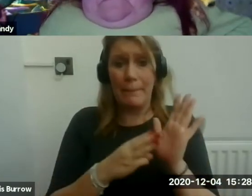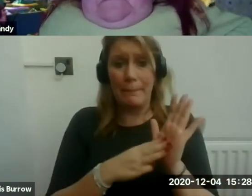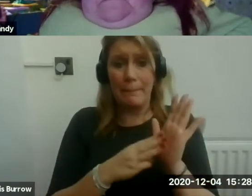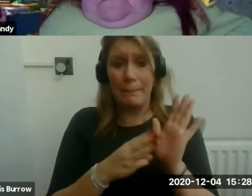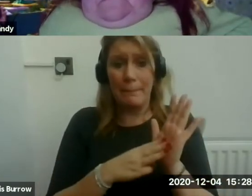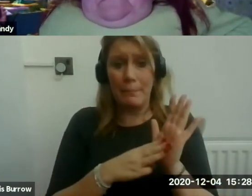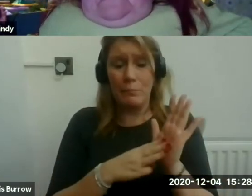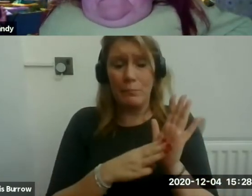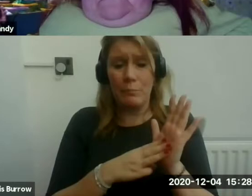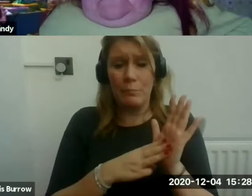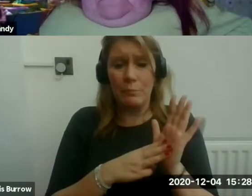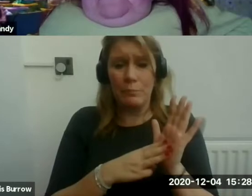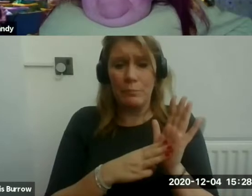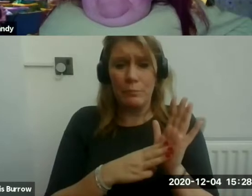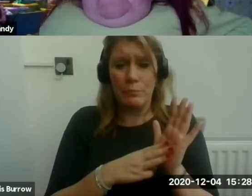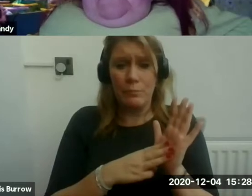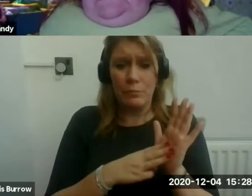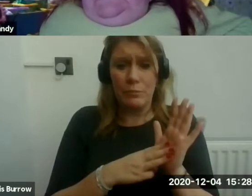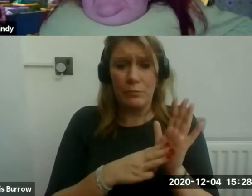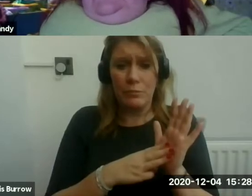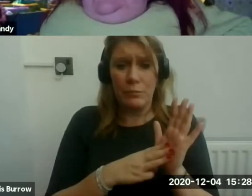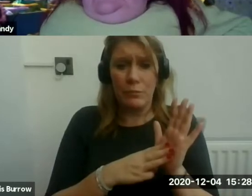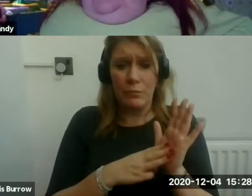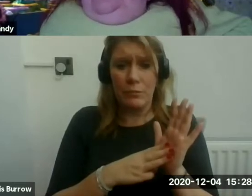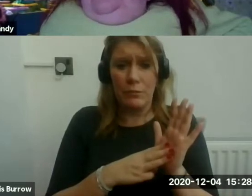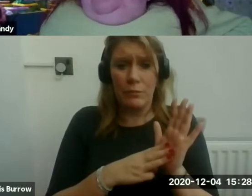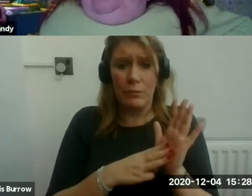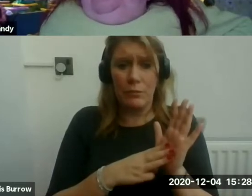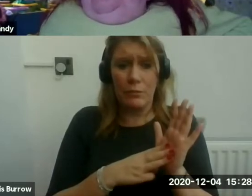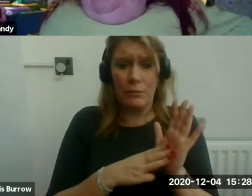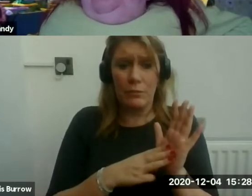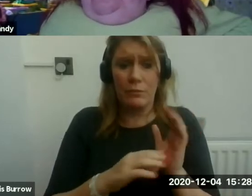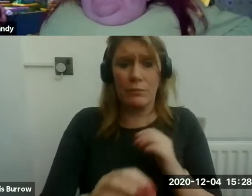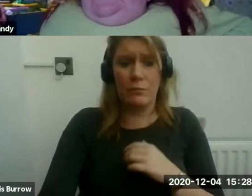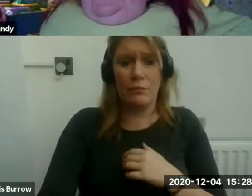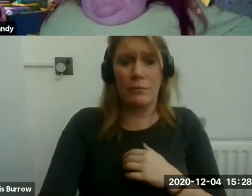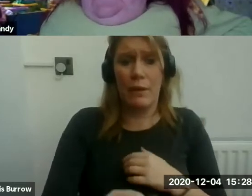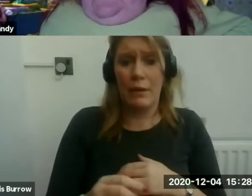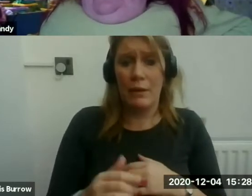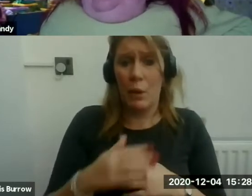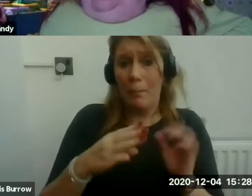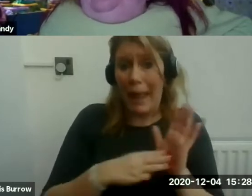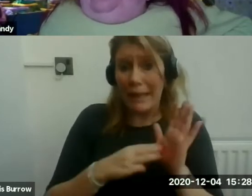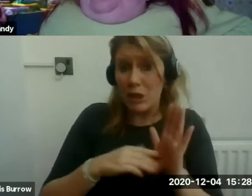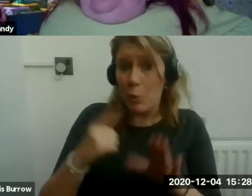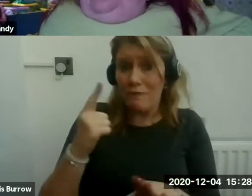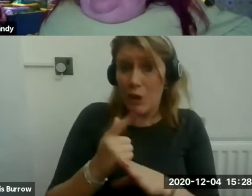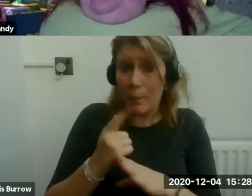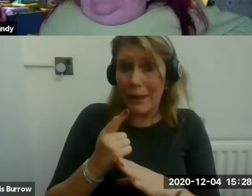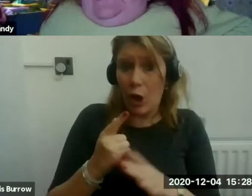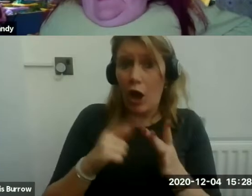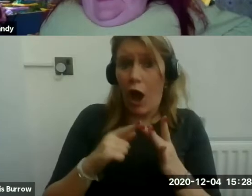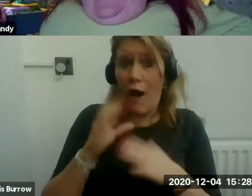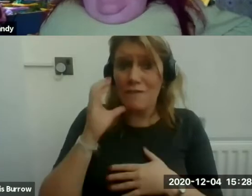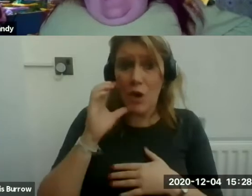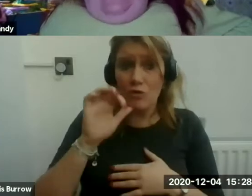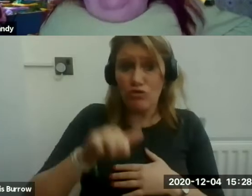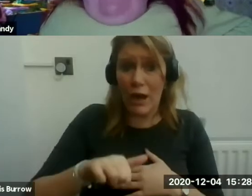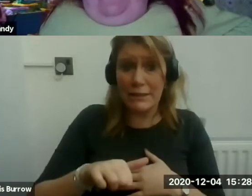picture's frozen. So Mandy you were filming on a iPhone. Is that right?